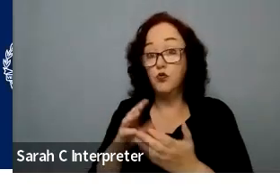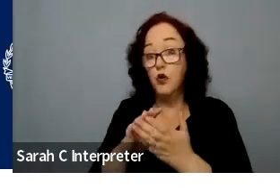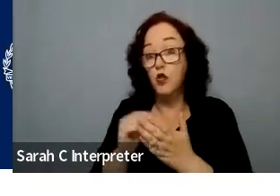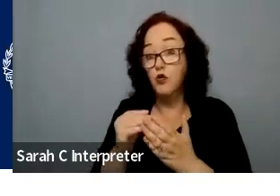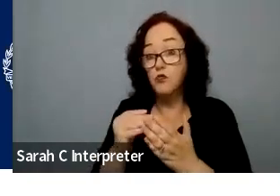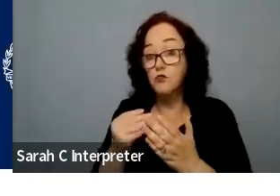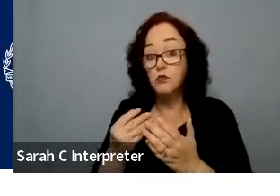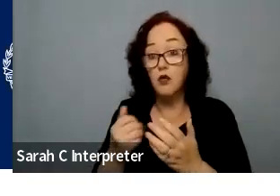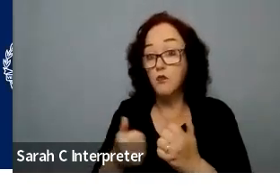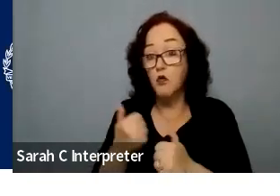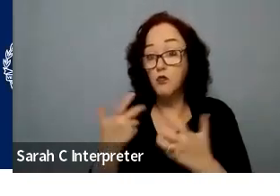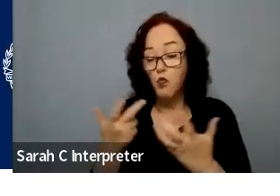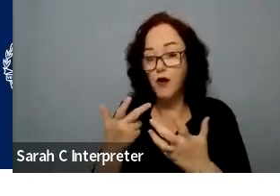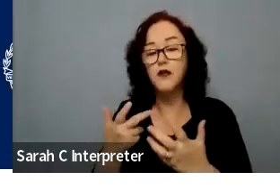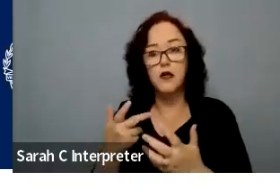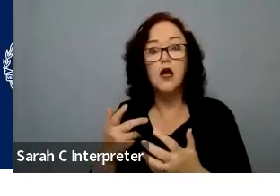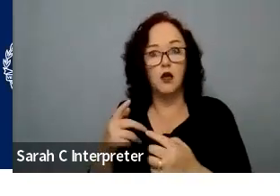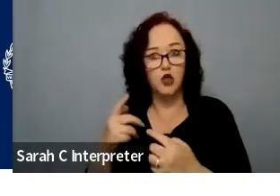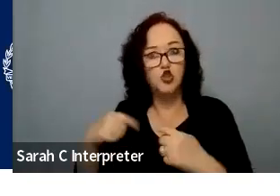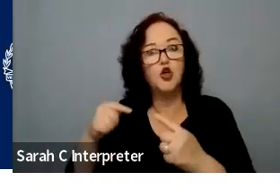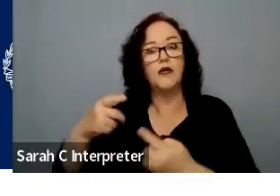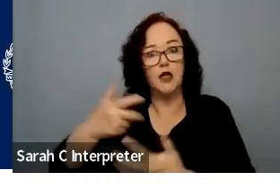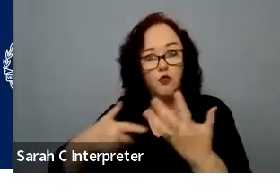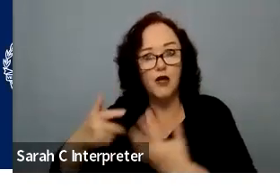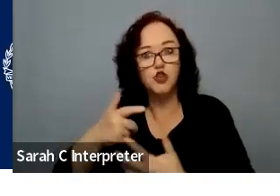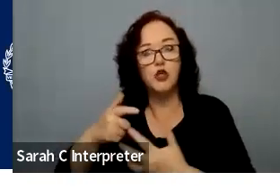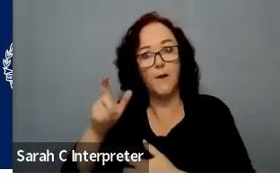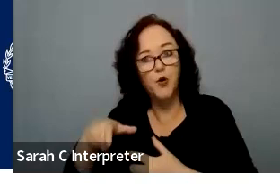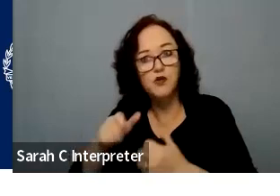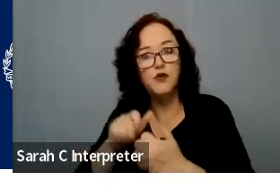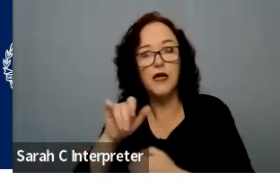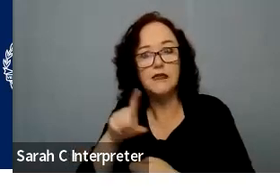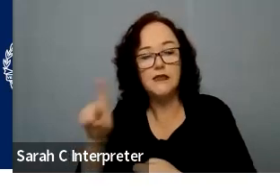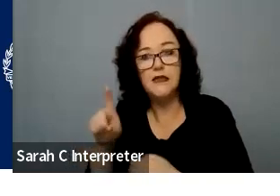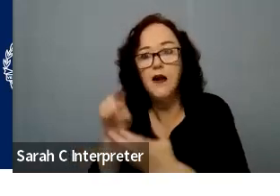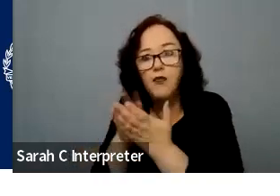you know, with IDD they enjoyed it, they learned from it, they wanted to do more of them, you know,